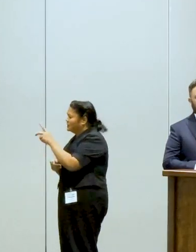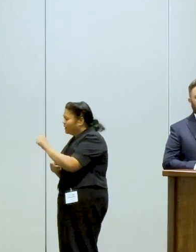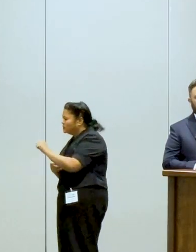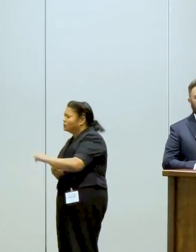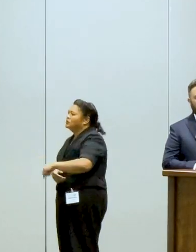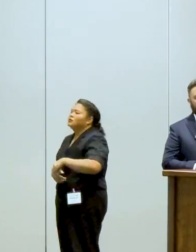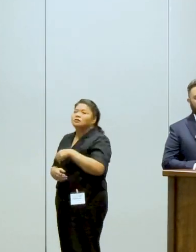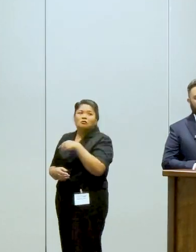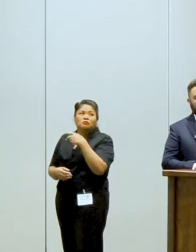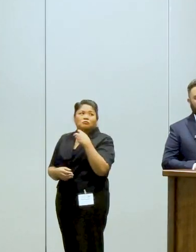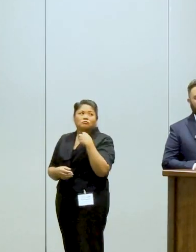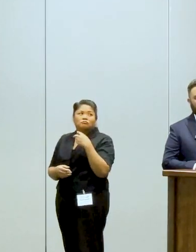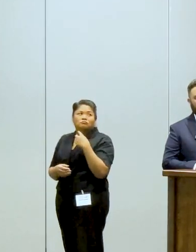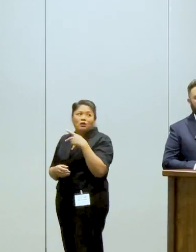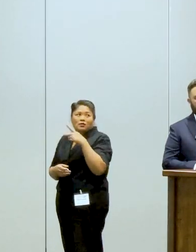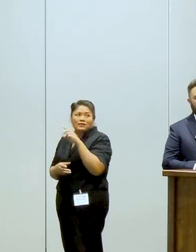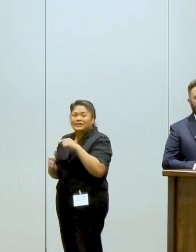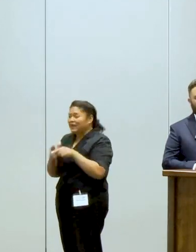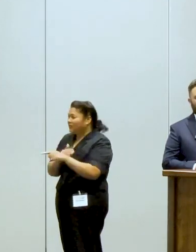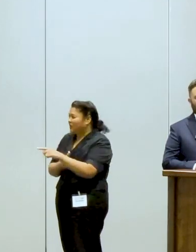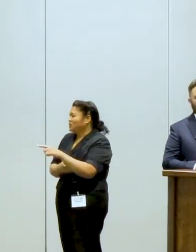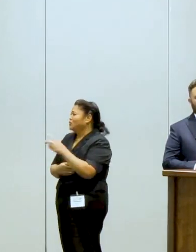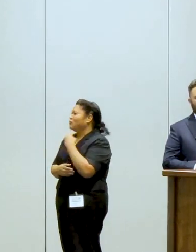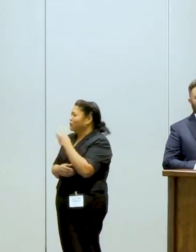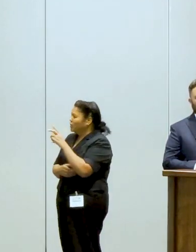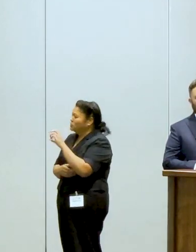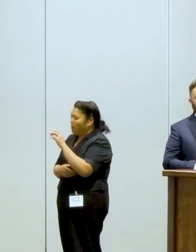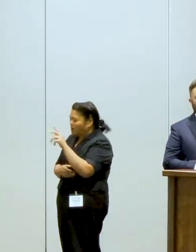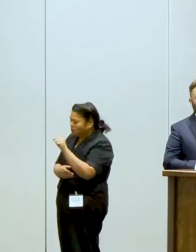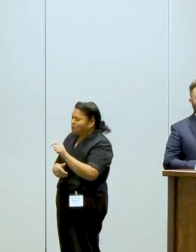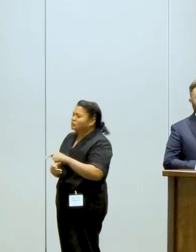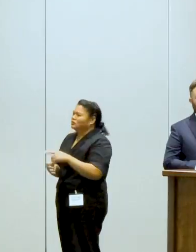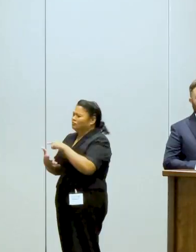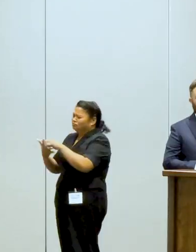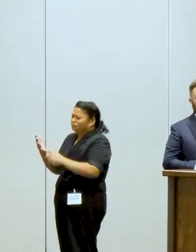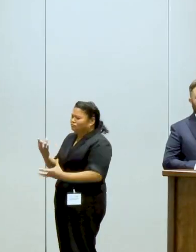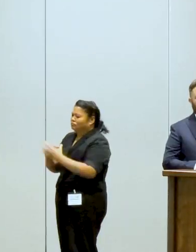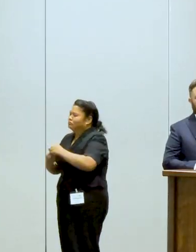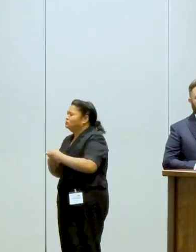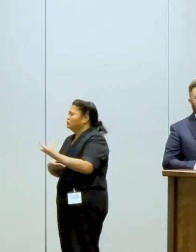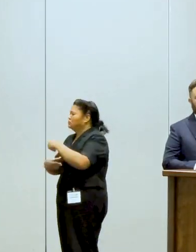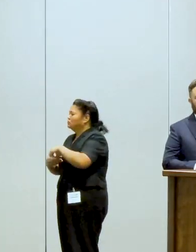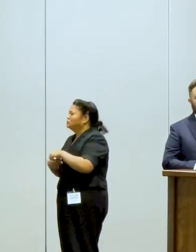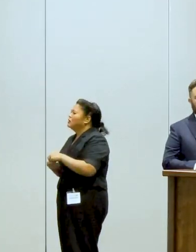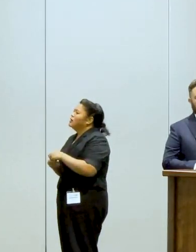learners can focus on creativity and understanding rather than physical barriers.